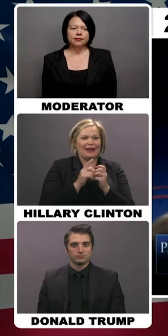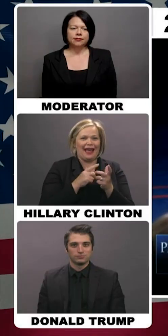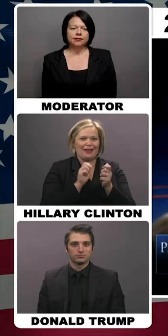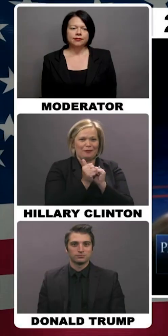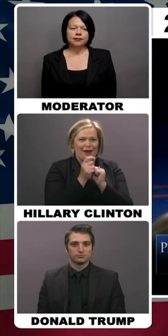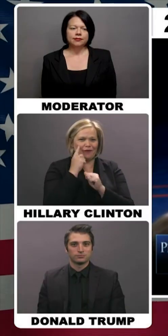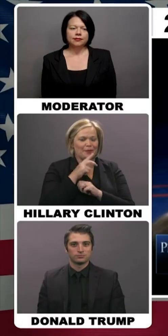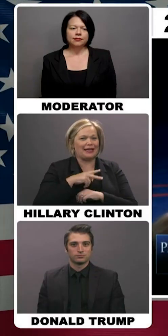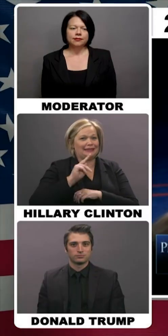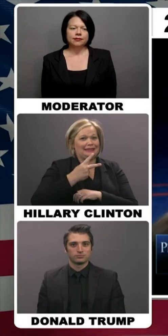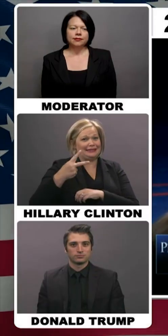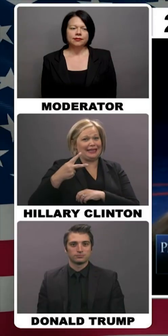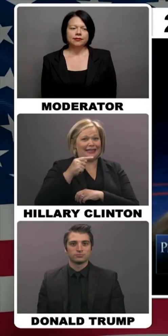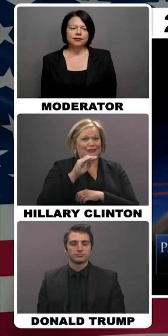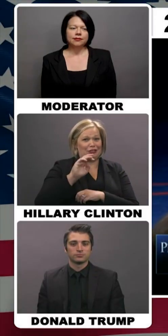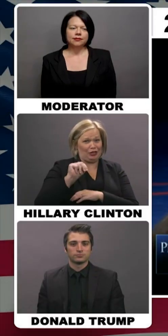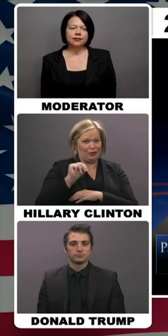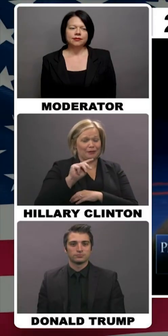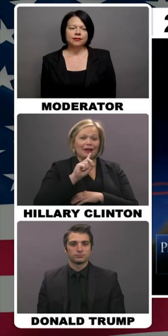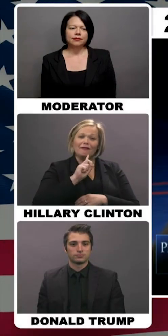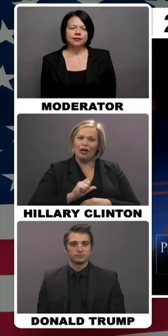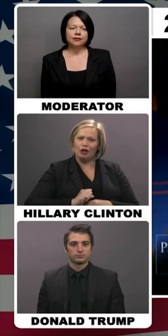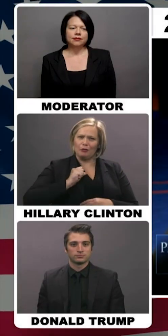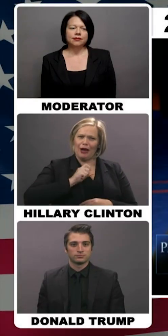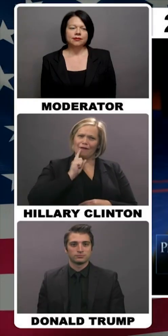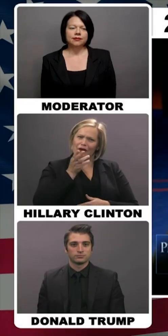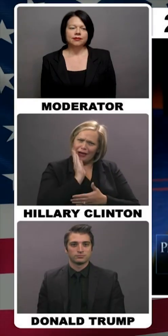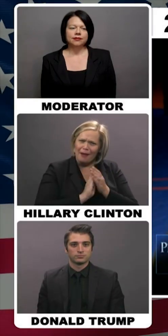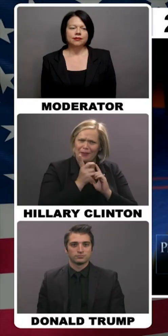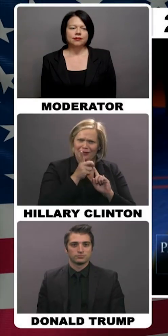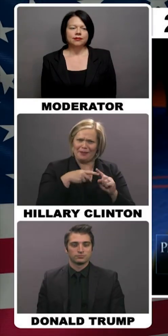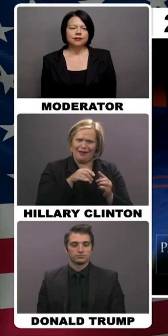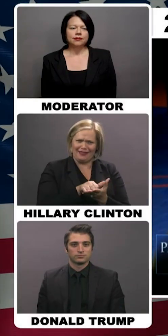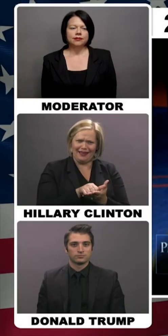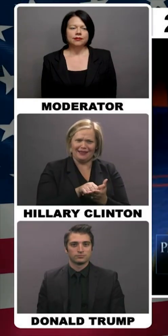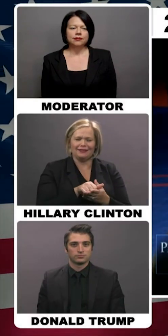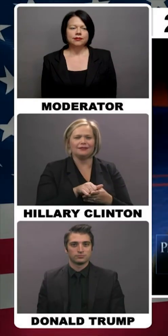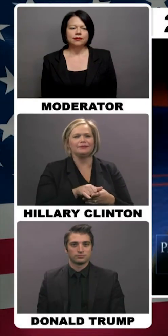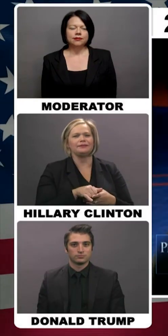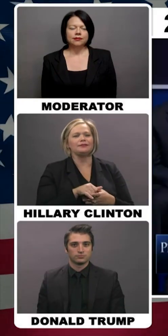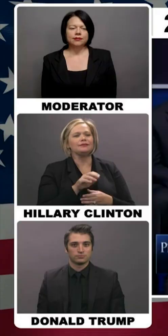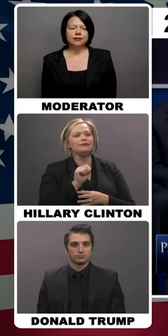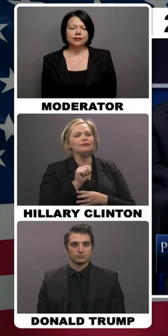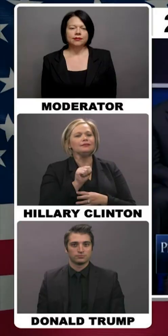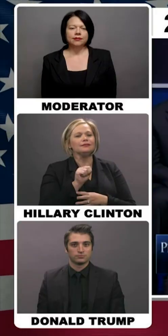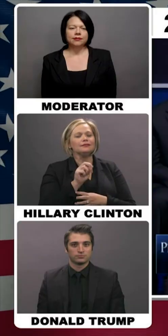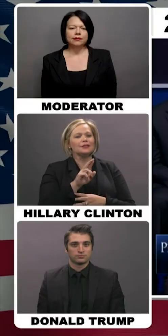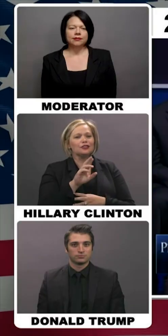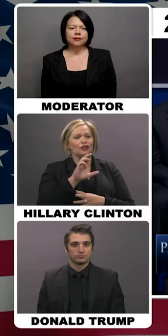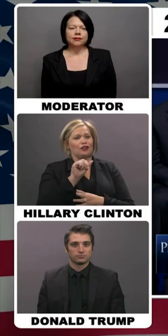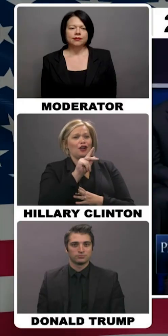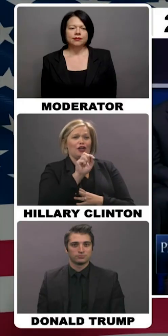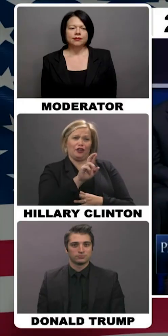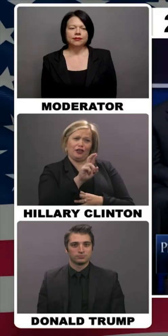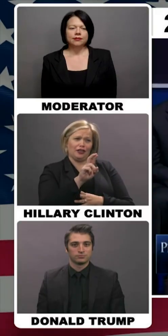And I was very proud and very humbled by that. Mr. Carter, I have tried my entire life